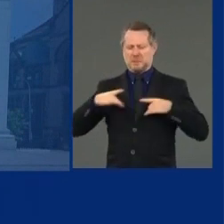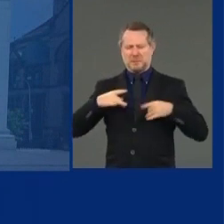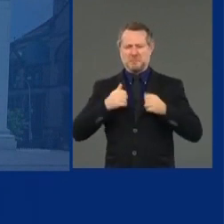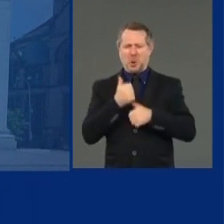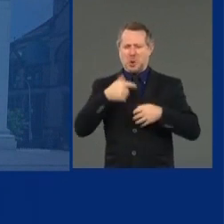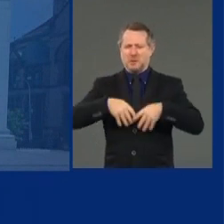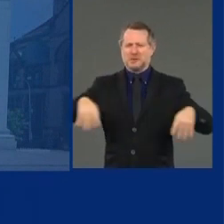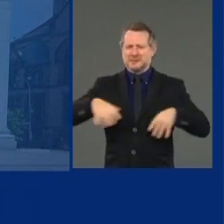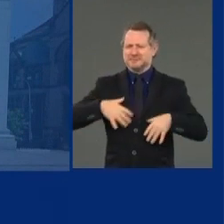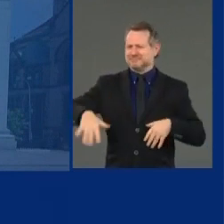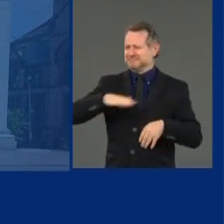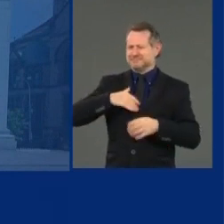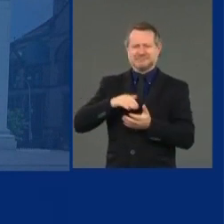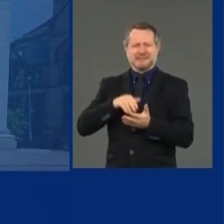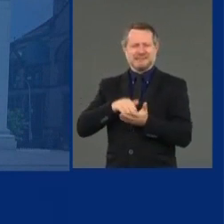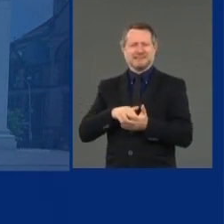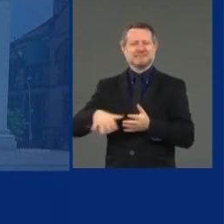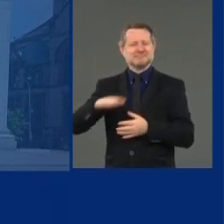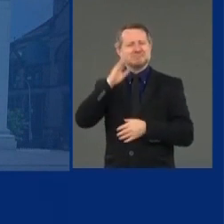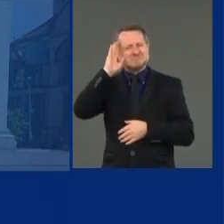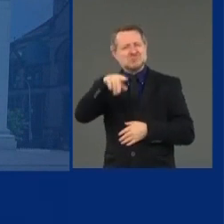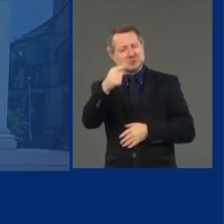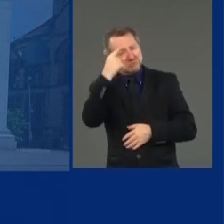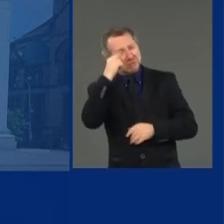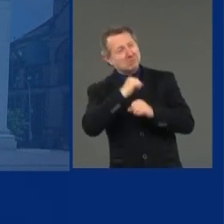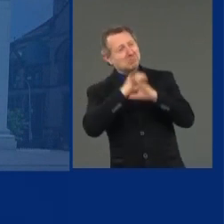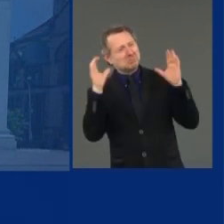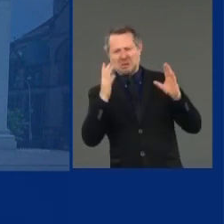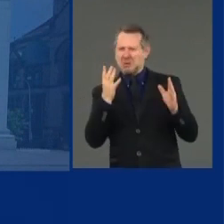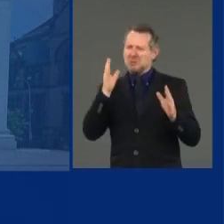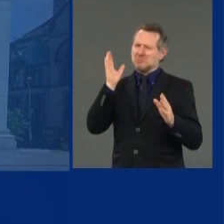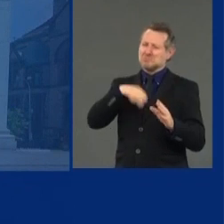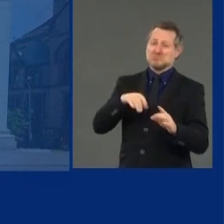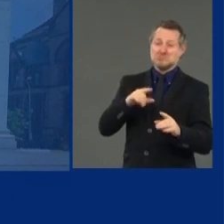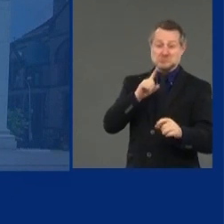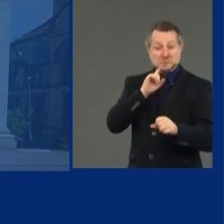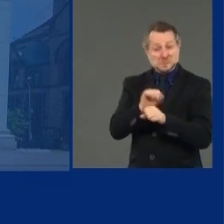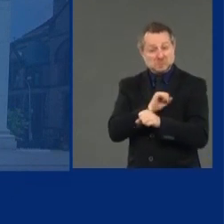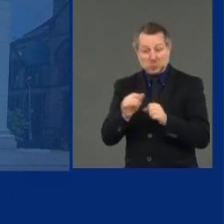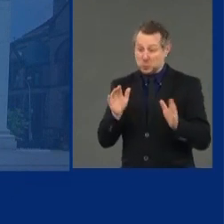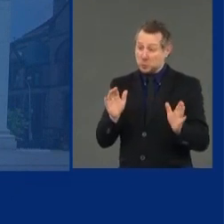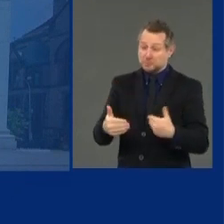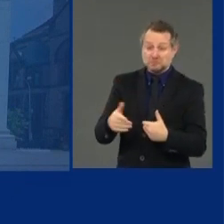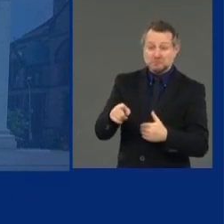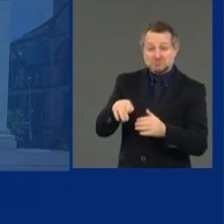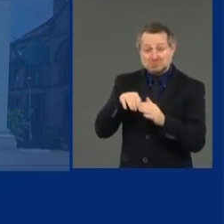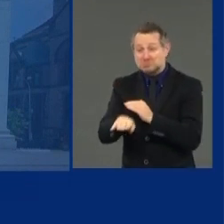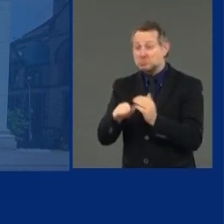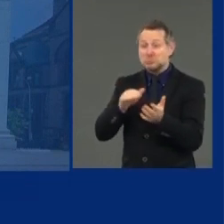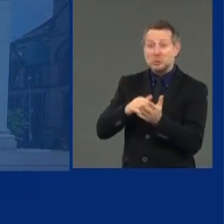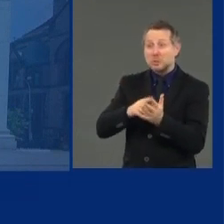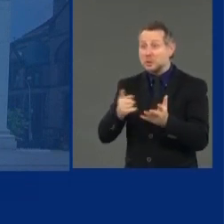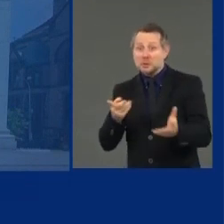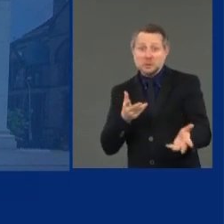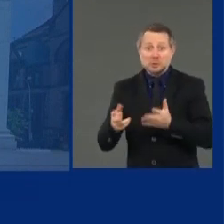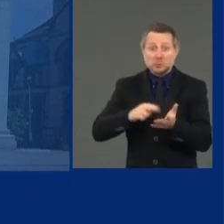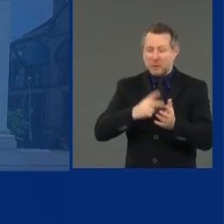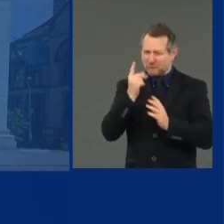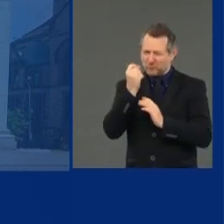HIGHEST INFECTION RATE. RIGHT? JUST LOGIC.